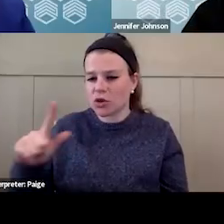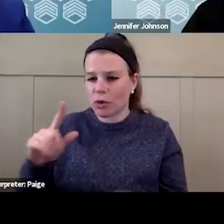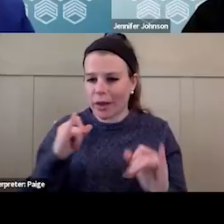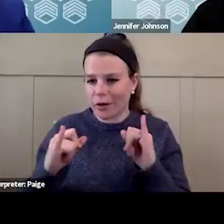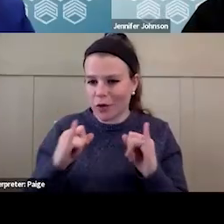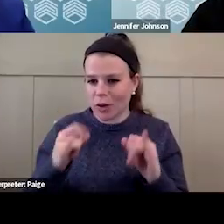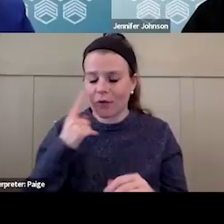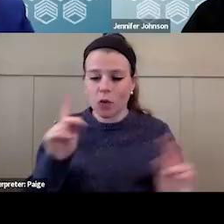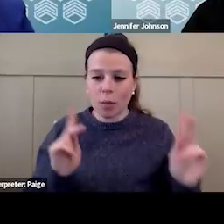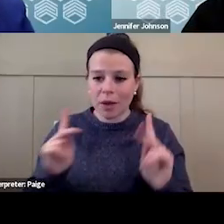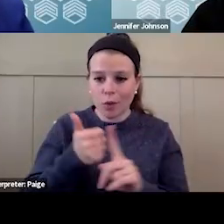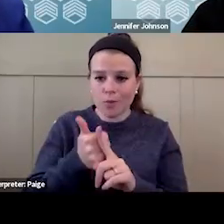for people with mental illness.